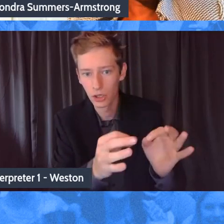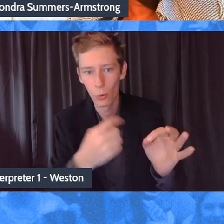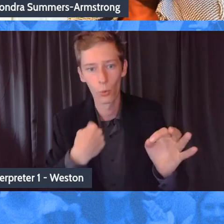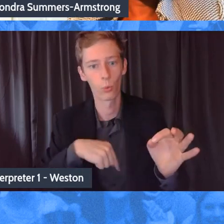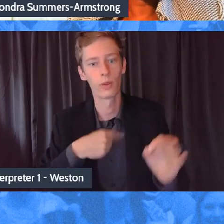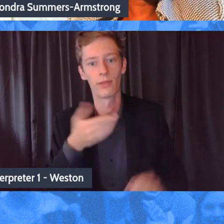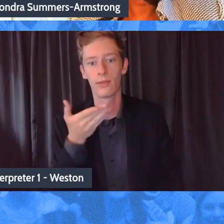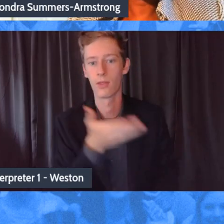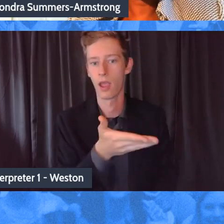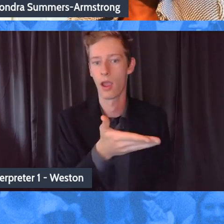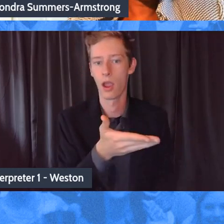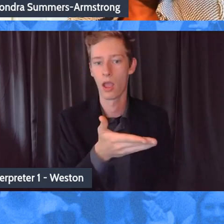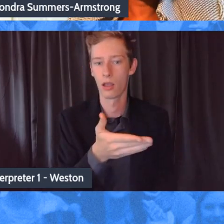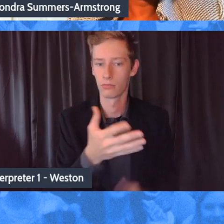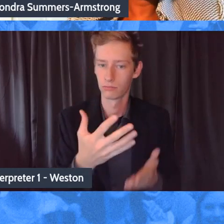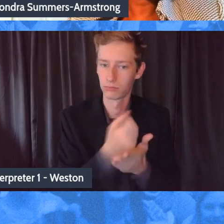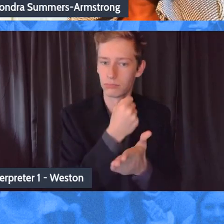on issues affecting women and families.